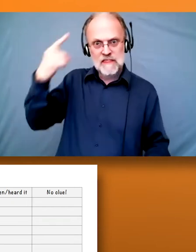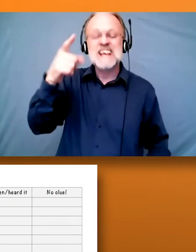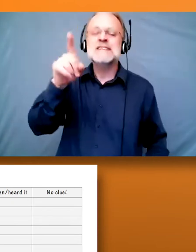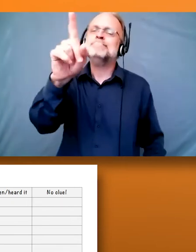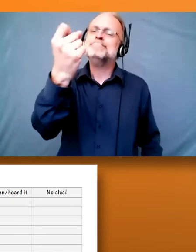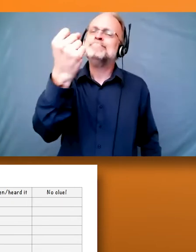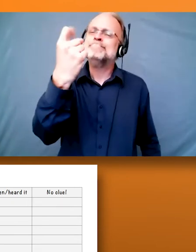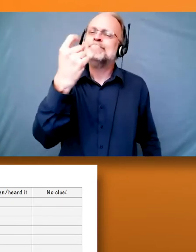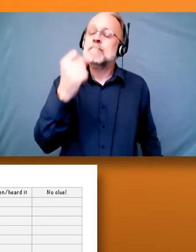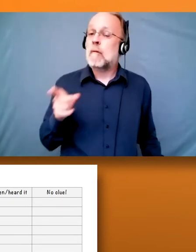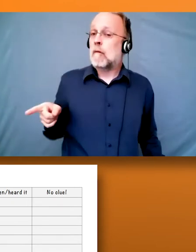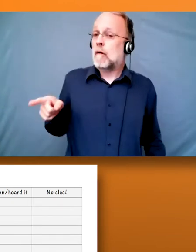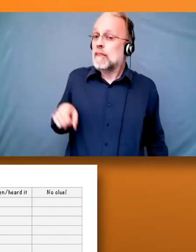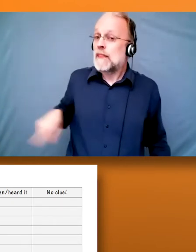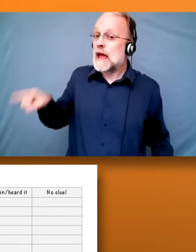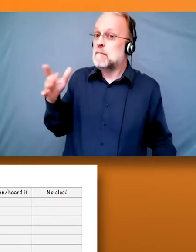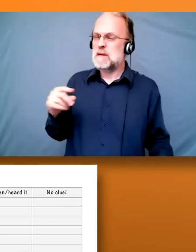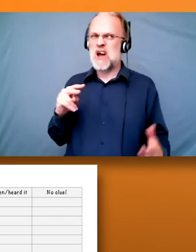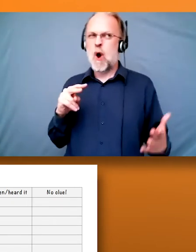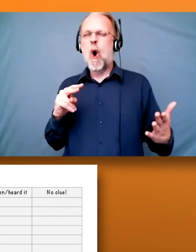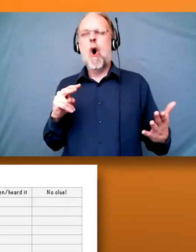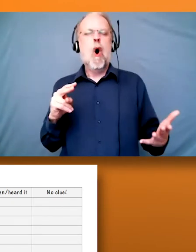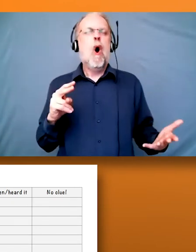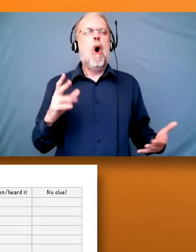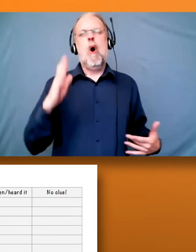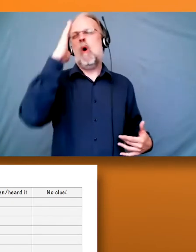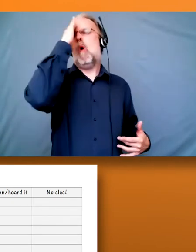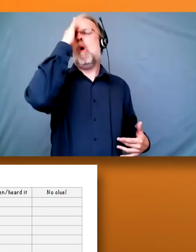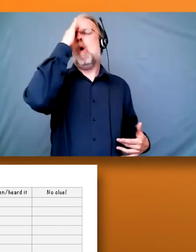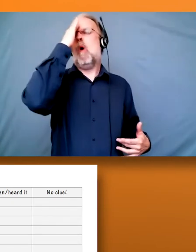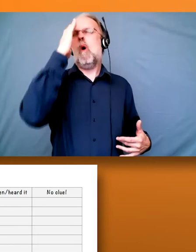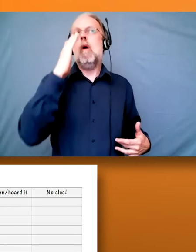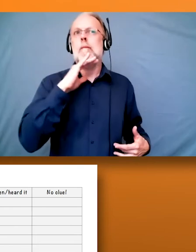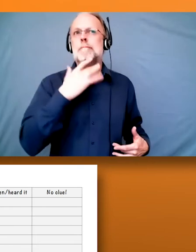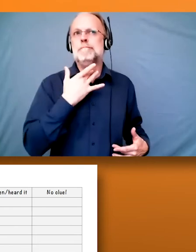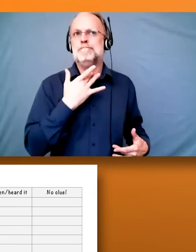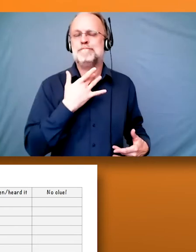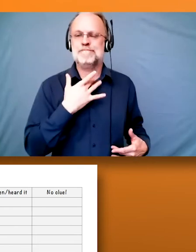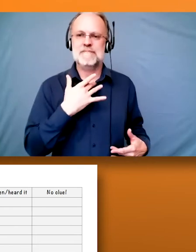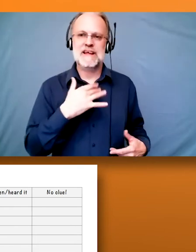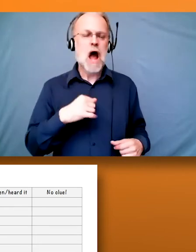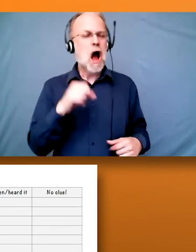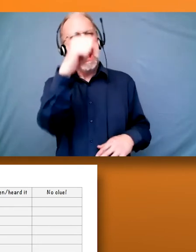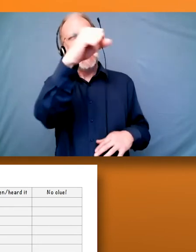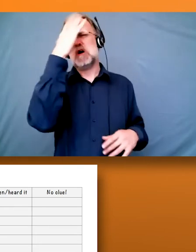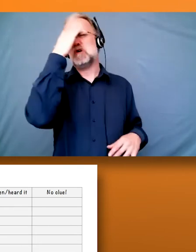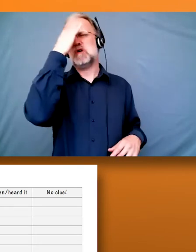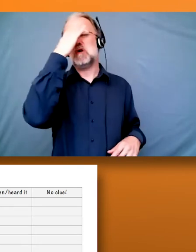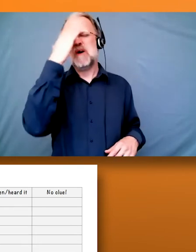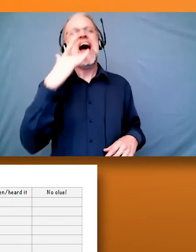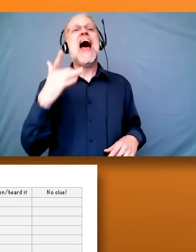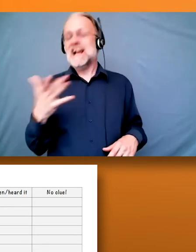Now, understand there's a good chance that they might overestimate what they know about the word, right? So they might tell you, yeah, yeah, yeah, I know that word,